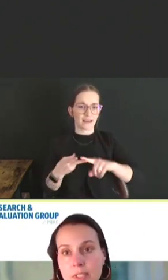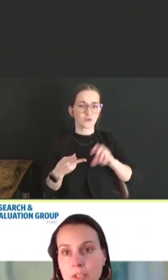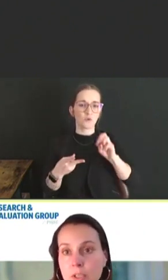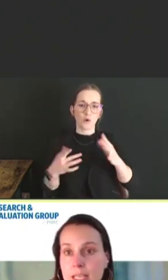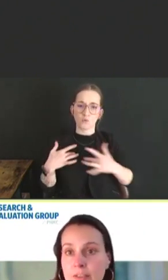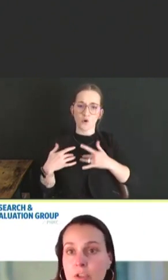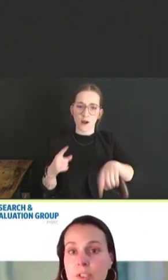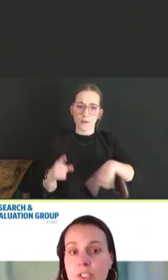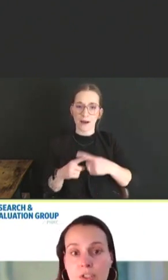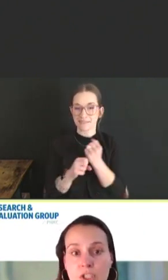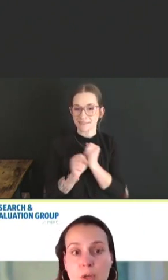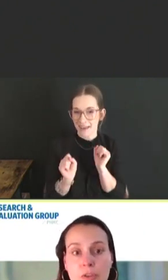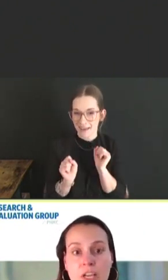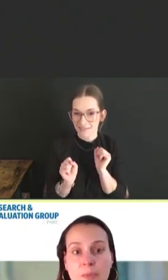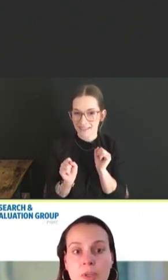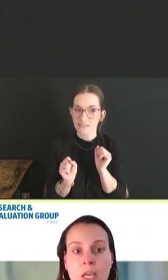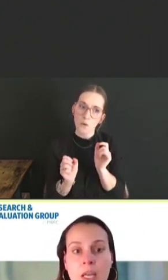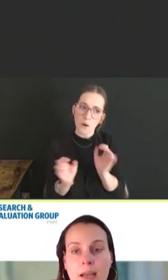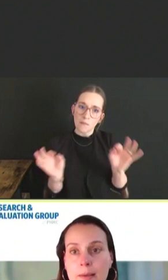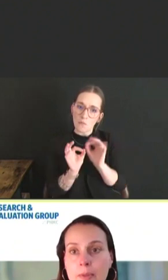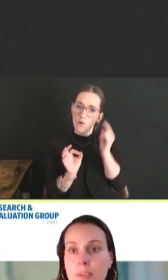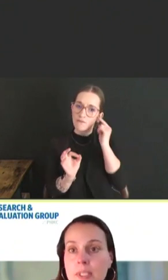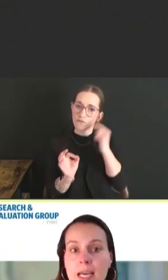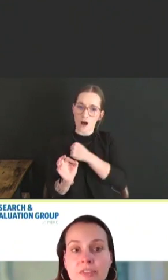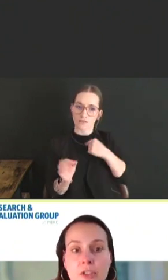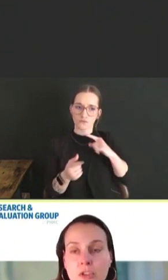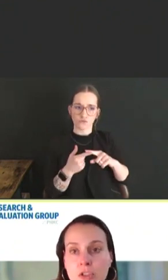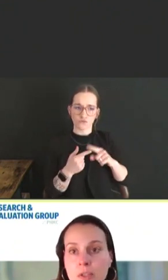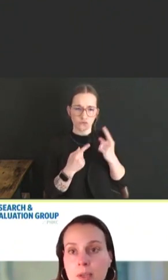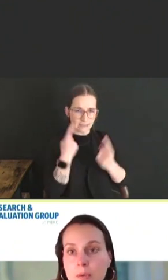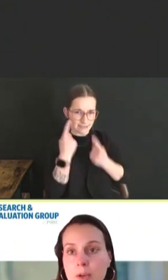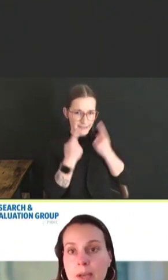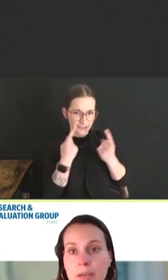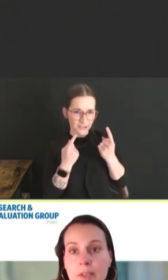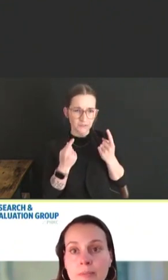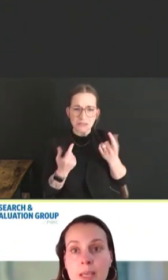us to look at. Even though this is a smaller number, there was a lot of concern about maybe